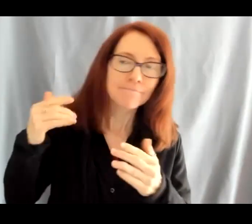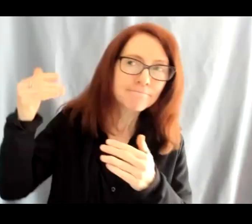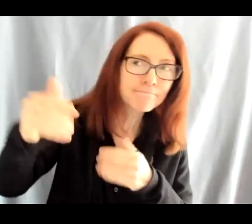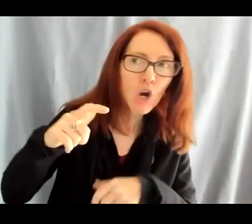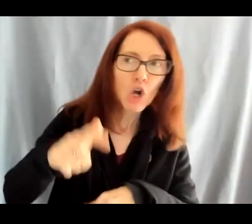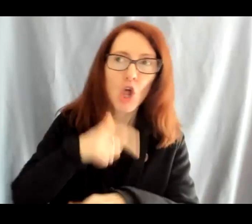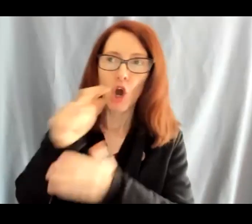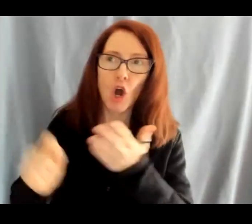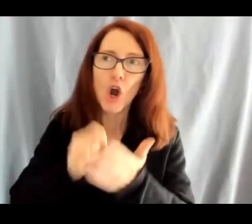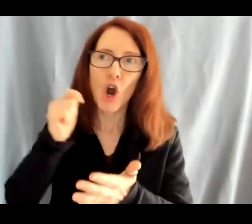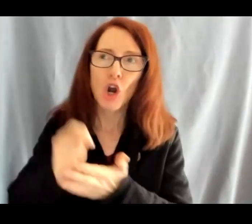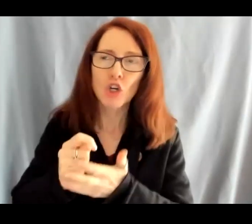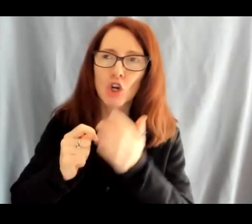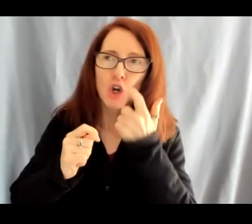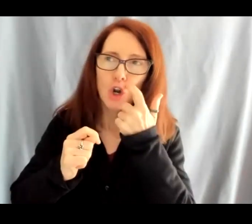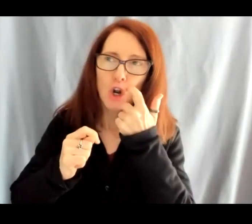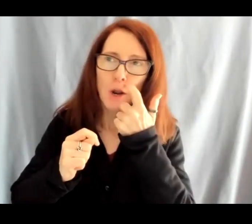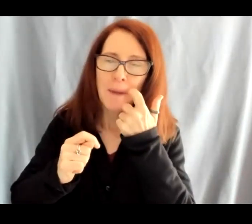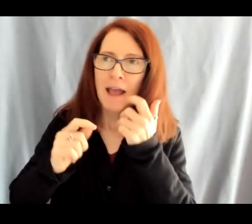and that really can help you with thinking about